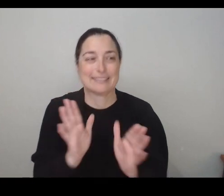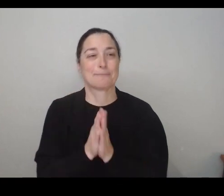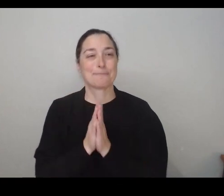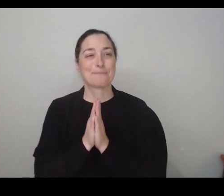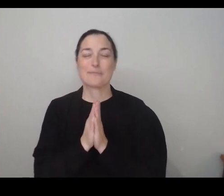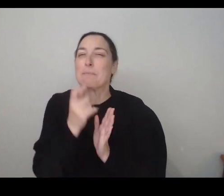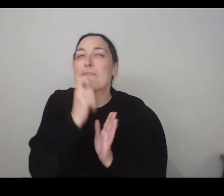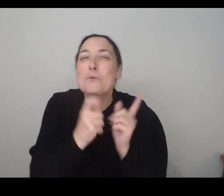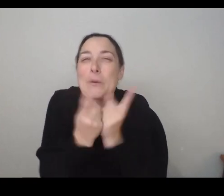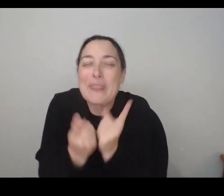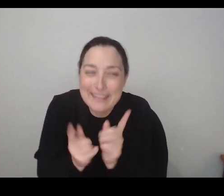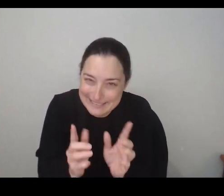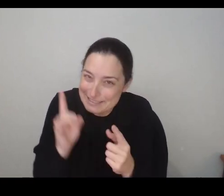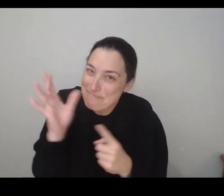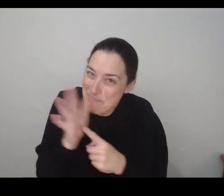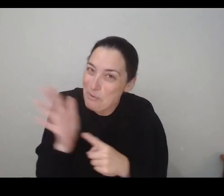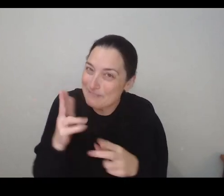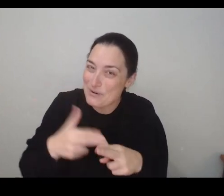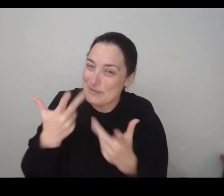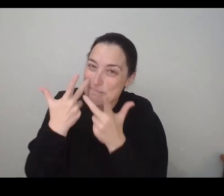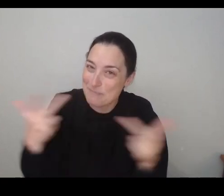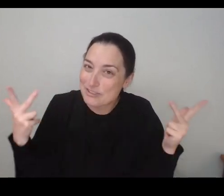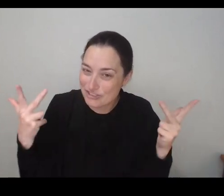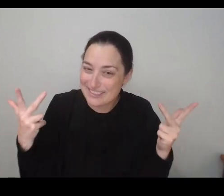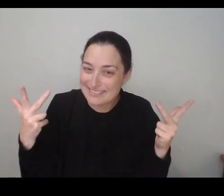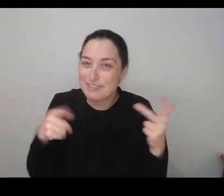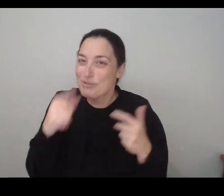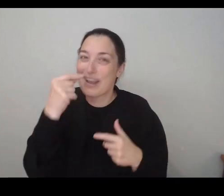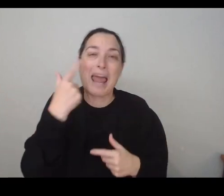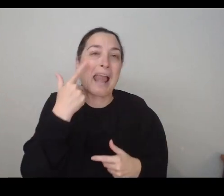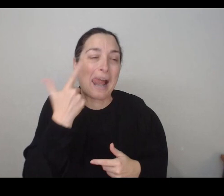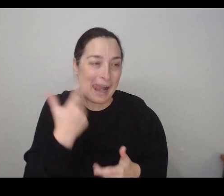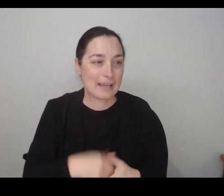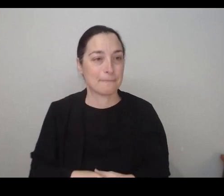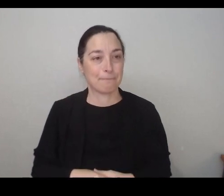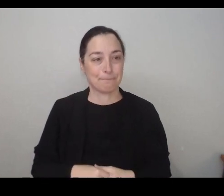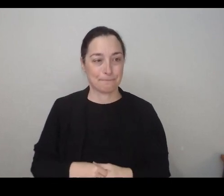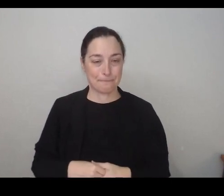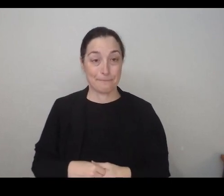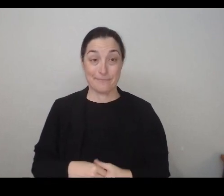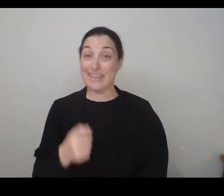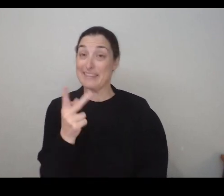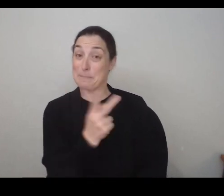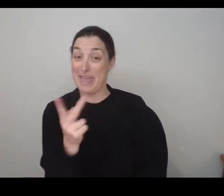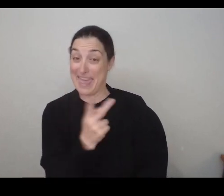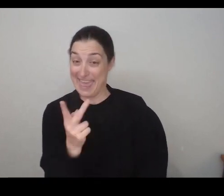which are important in this exhibition you can discover. I just insist on this pair of paintings, because it's the first time I see it together